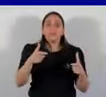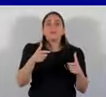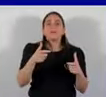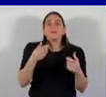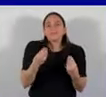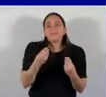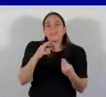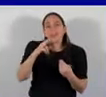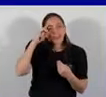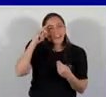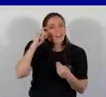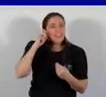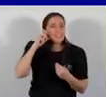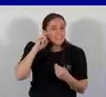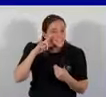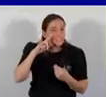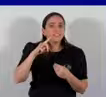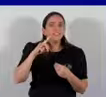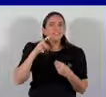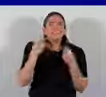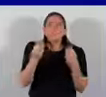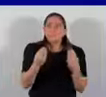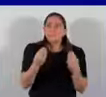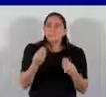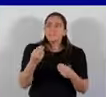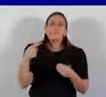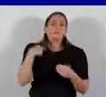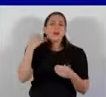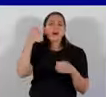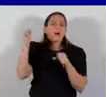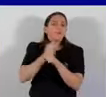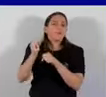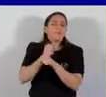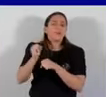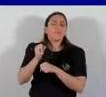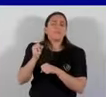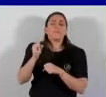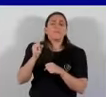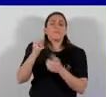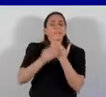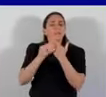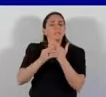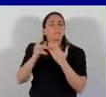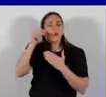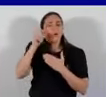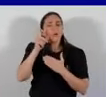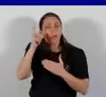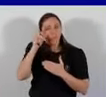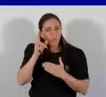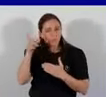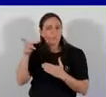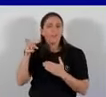Is the reggae Which by the way today, Minister Capito confirmed to me